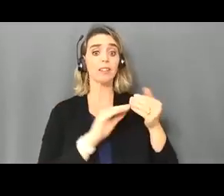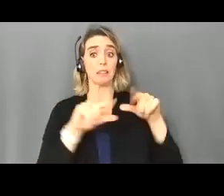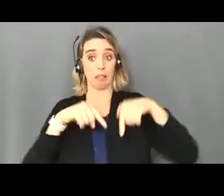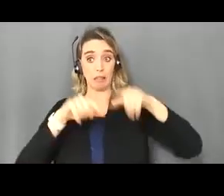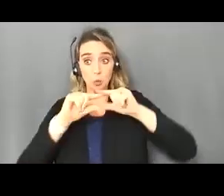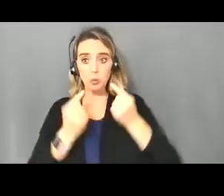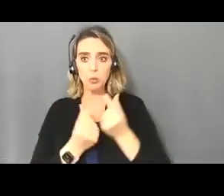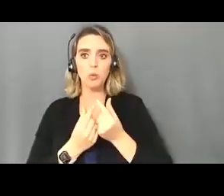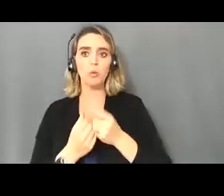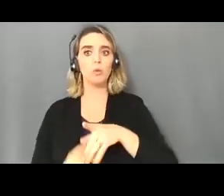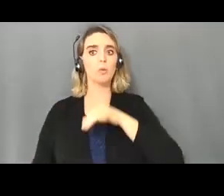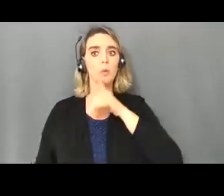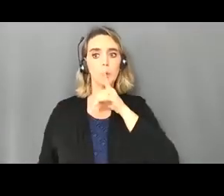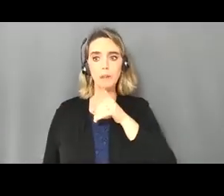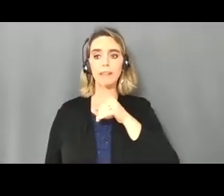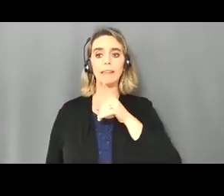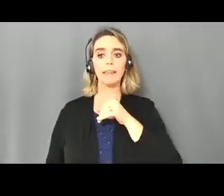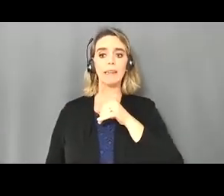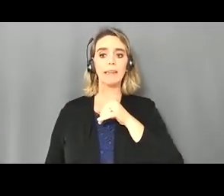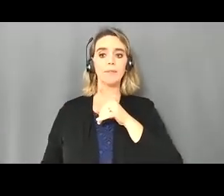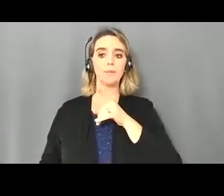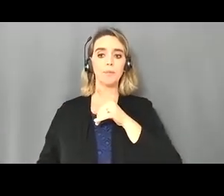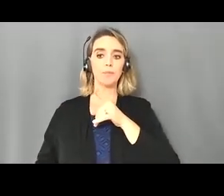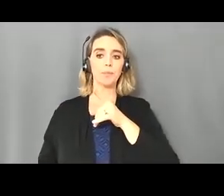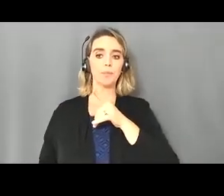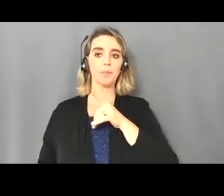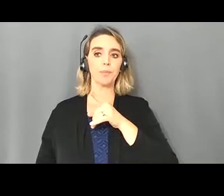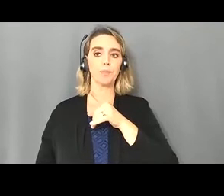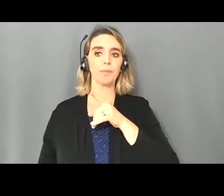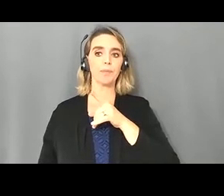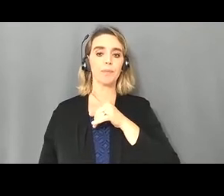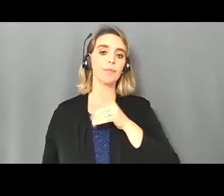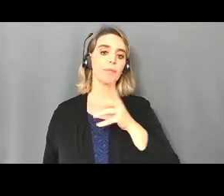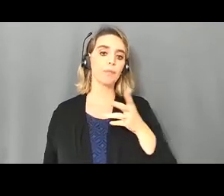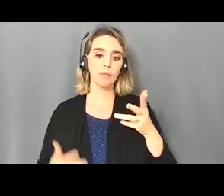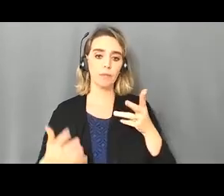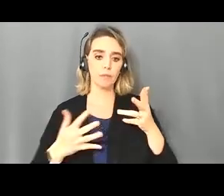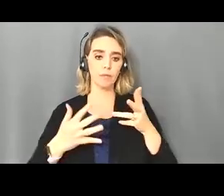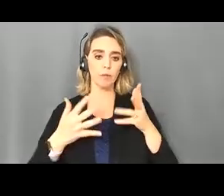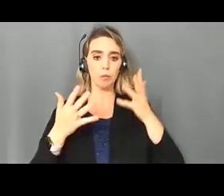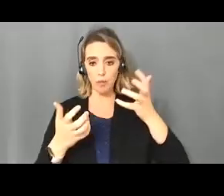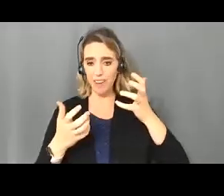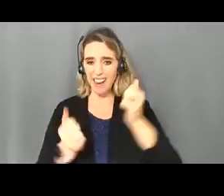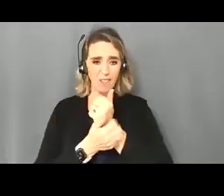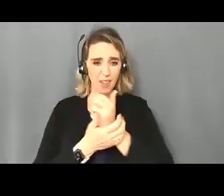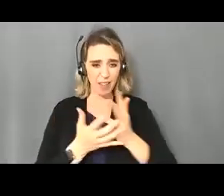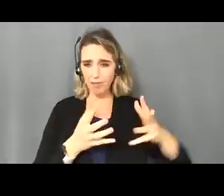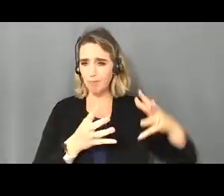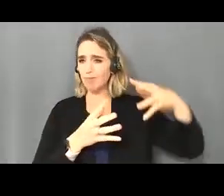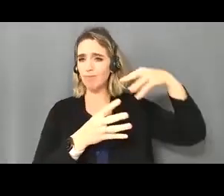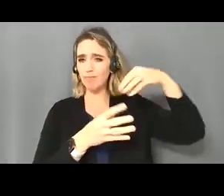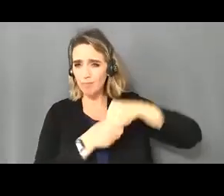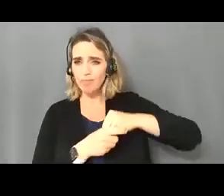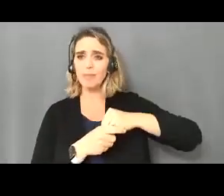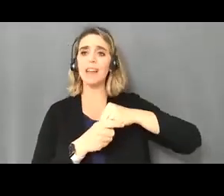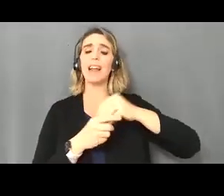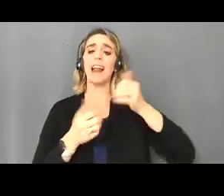to really speak to all of those things that go into the large bucket of coping.